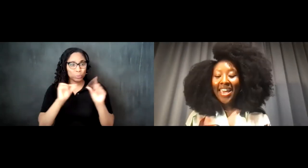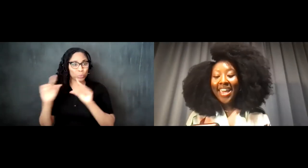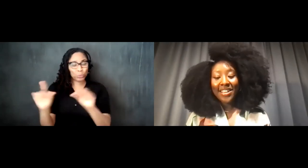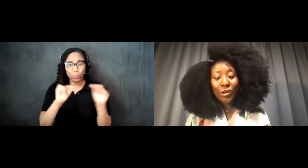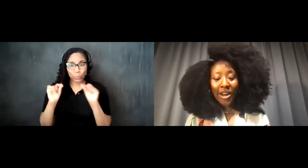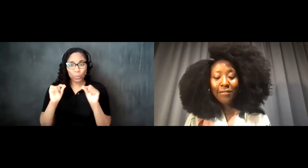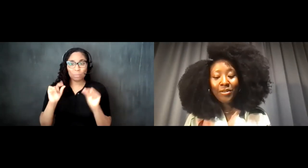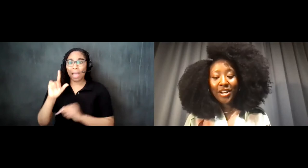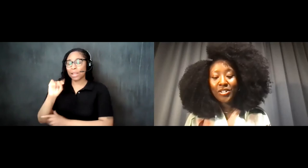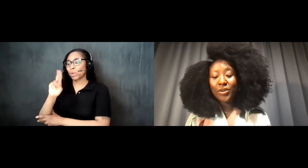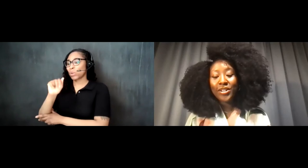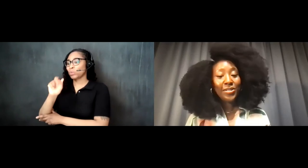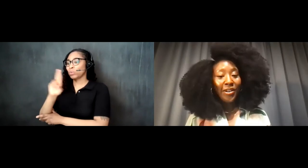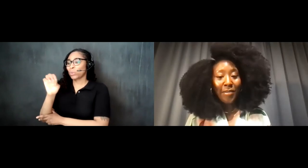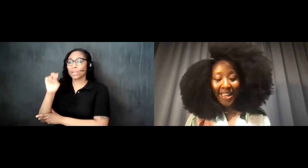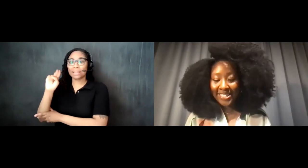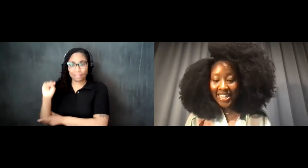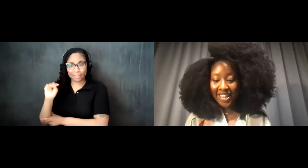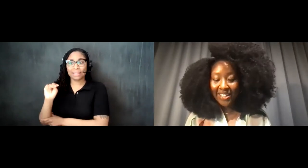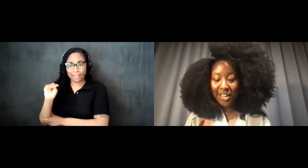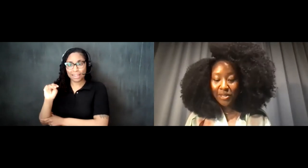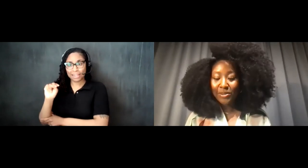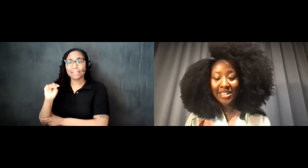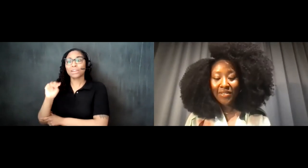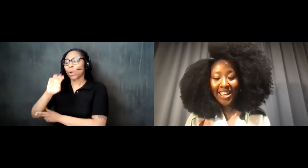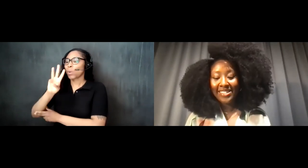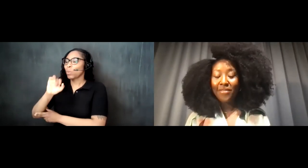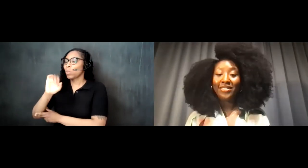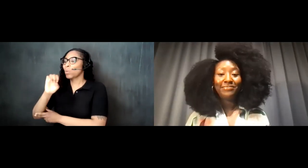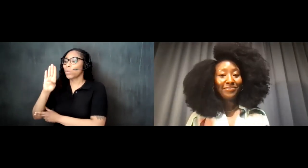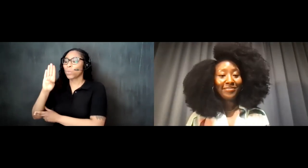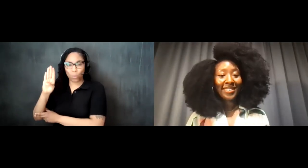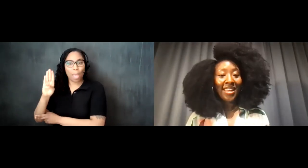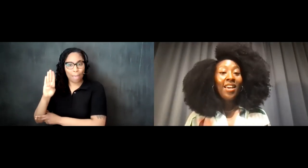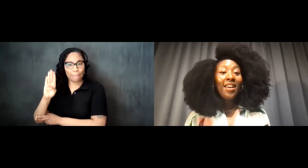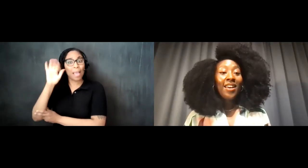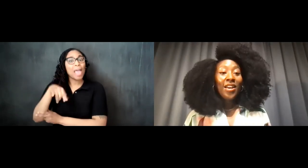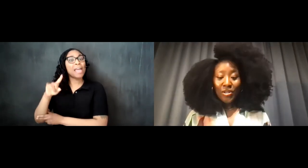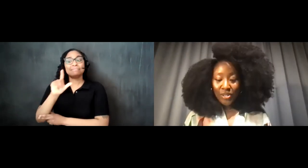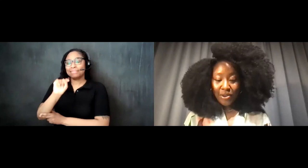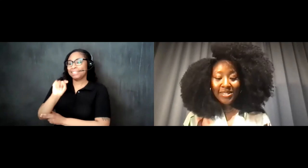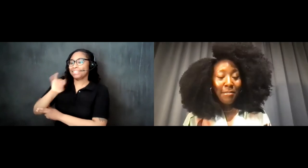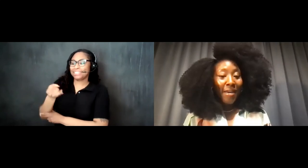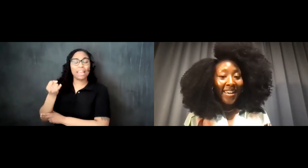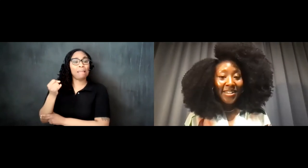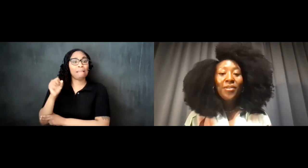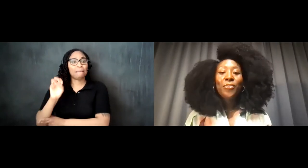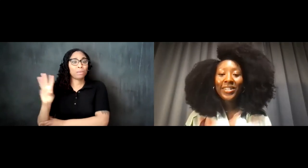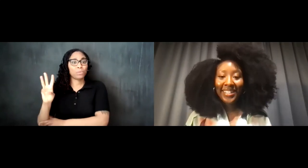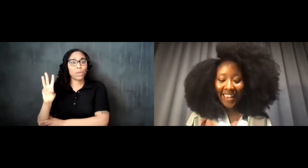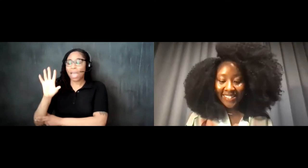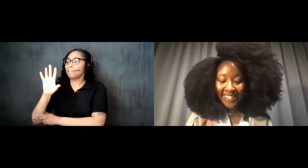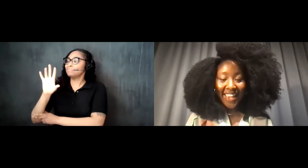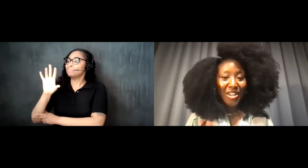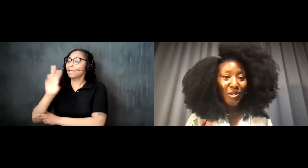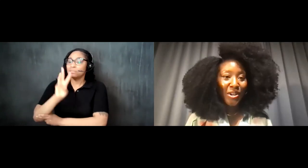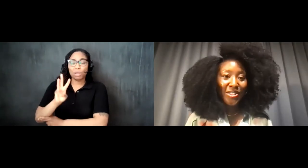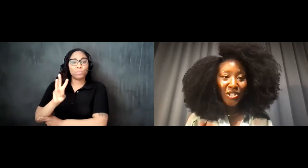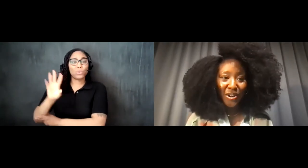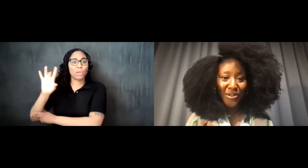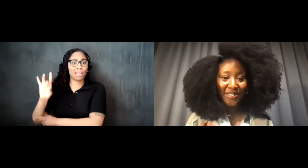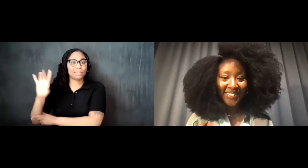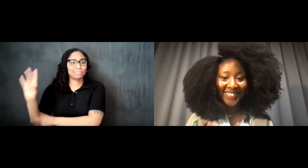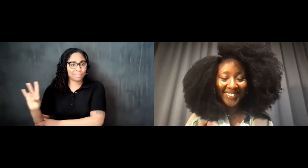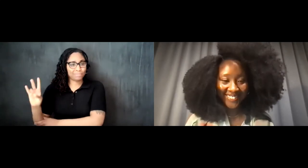and his creative productions on instagram at tjw787 so sit back relax and enjoy the show